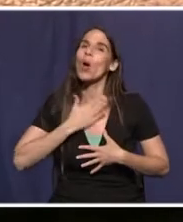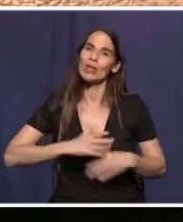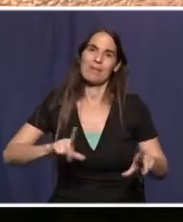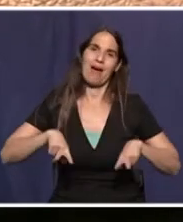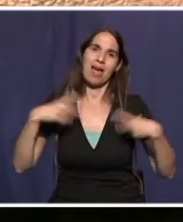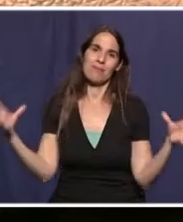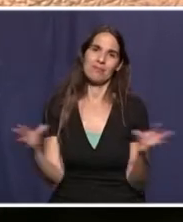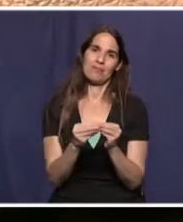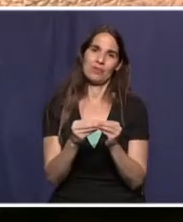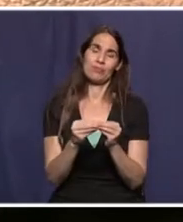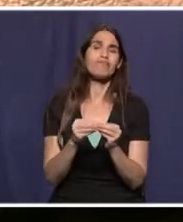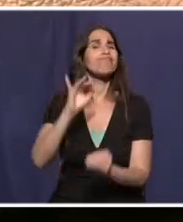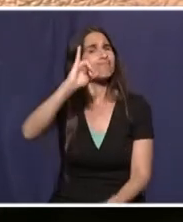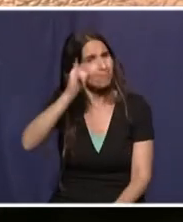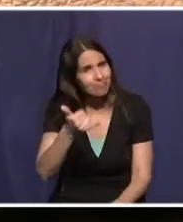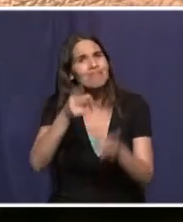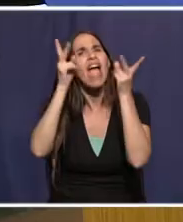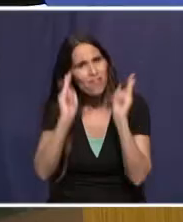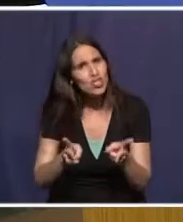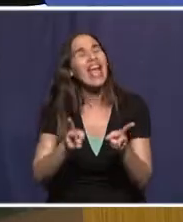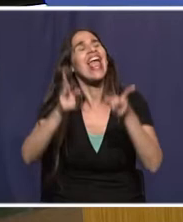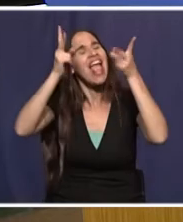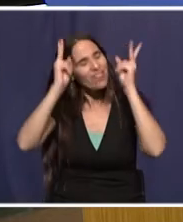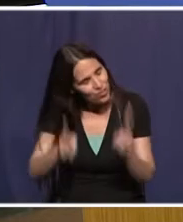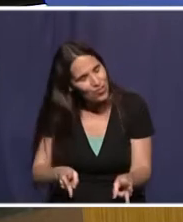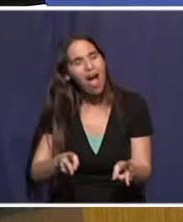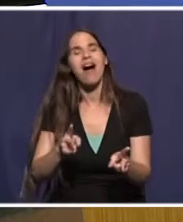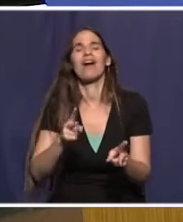and yes, it is possible to strengthen the light of the moderate side.